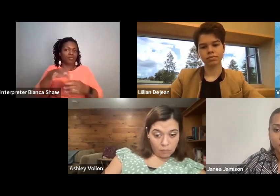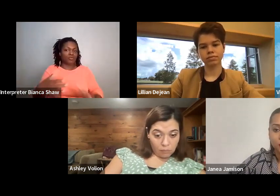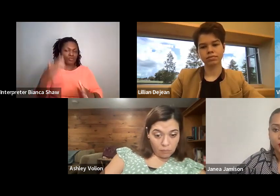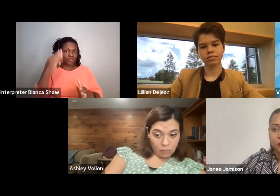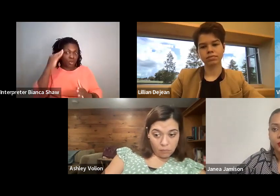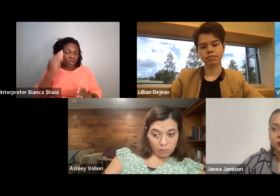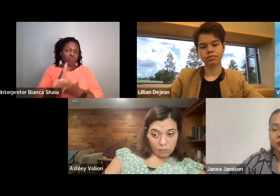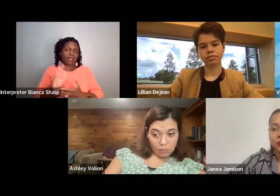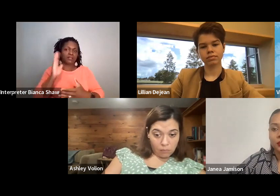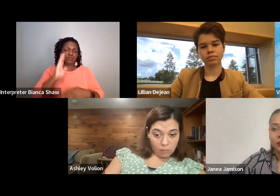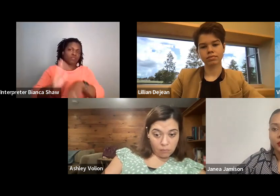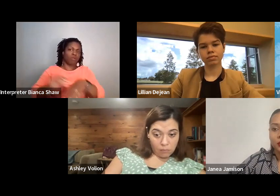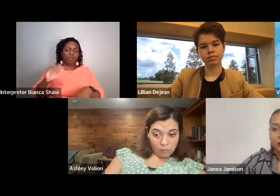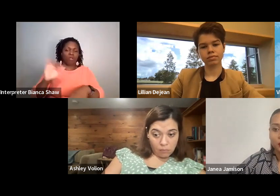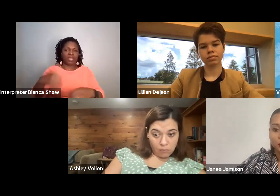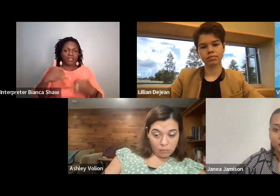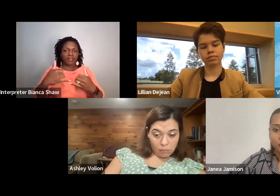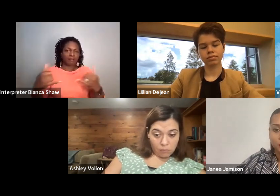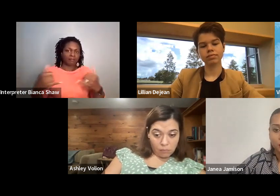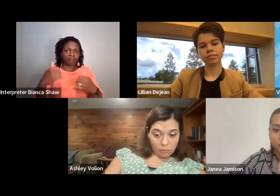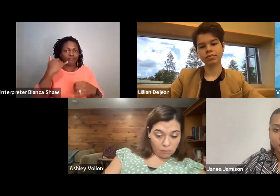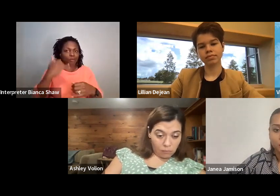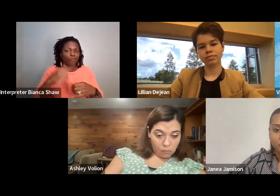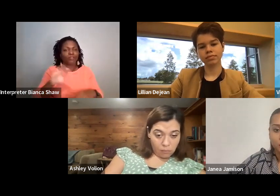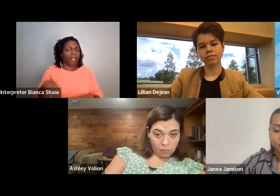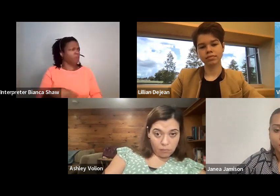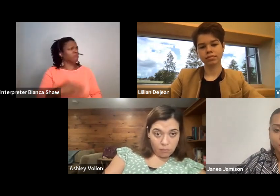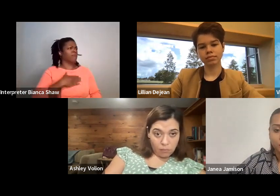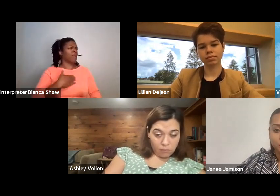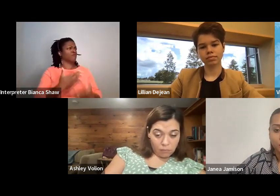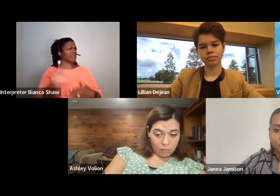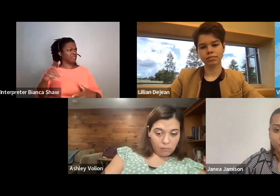Saying, you know my rights were violated here's a problem when voters don't know their rights.